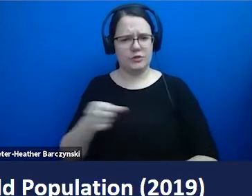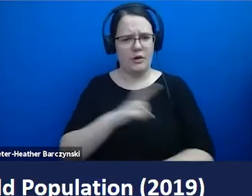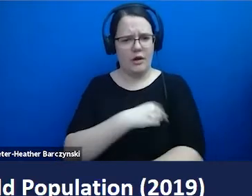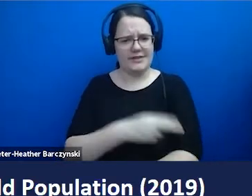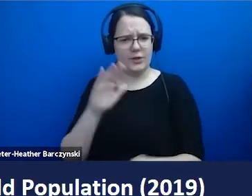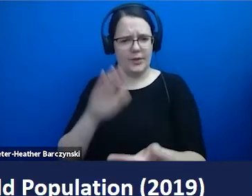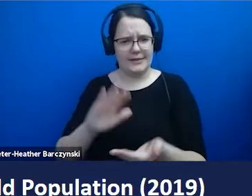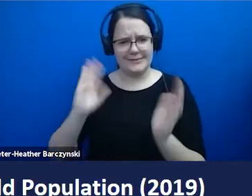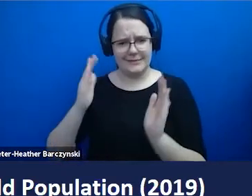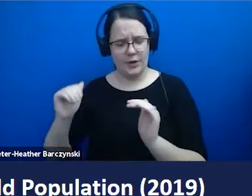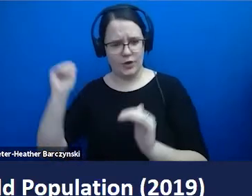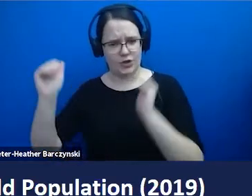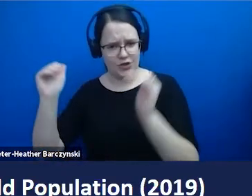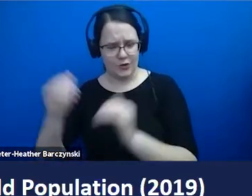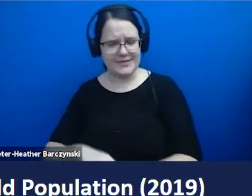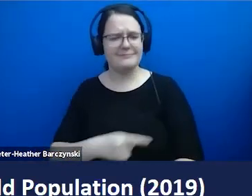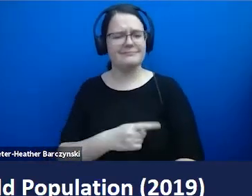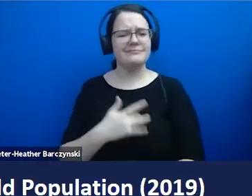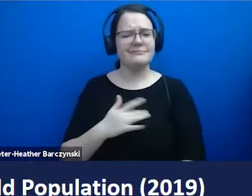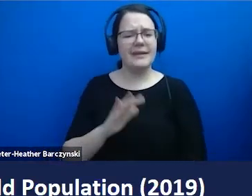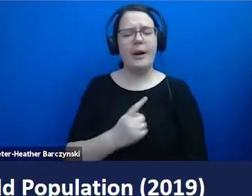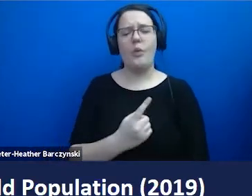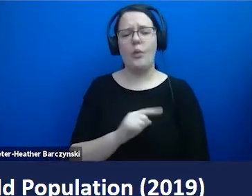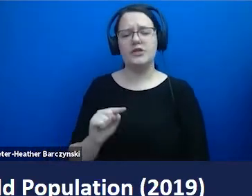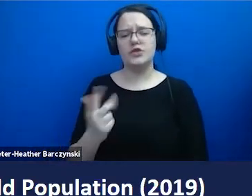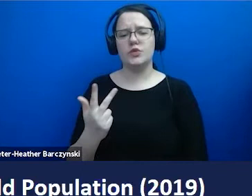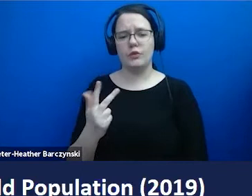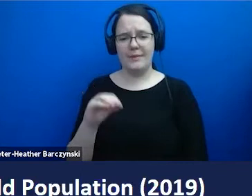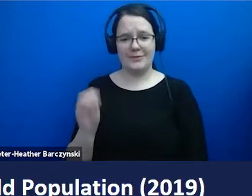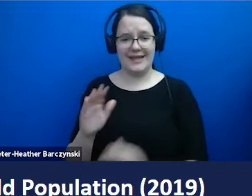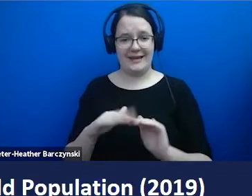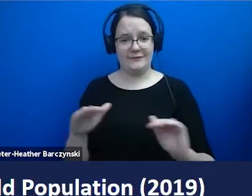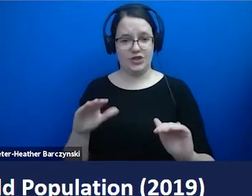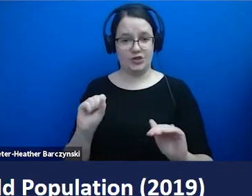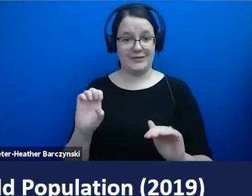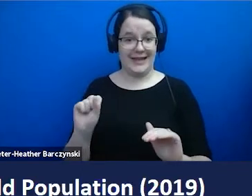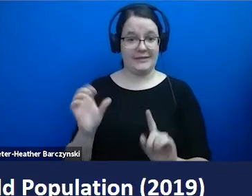you know one to three percent of pediatric cases hospitalized with a very small number of deaths